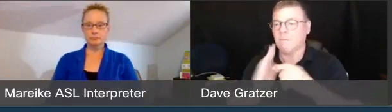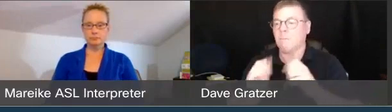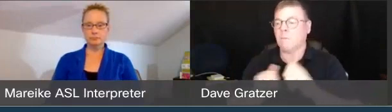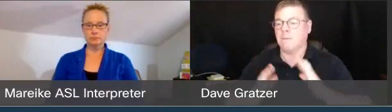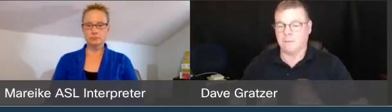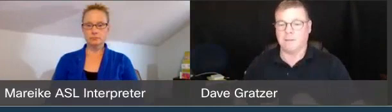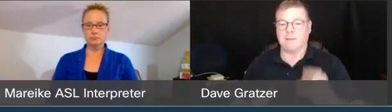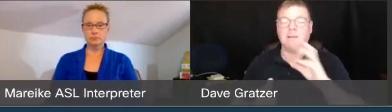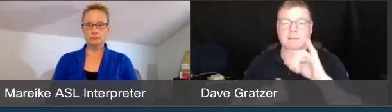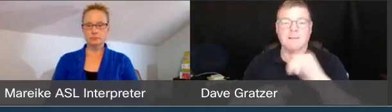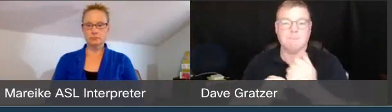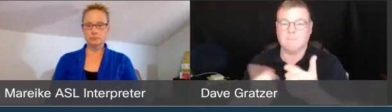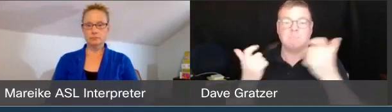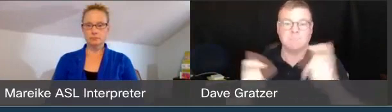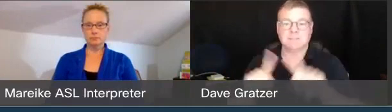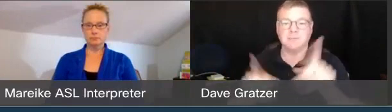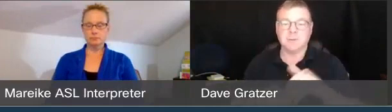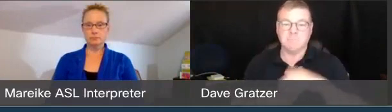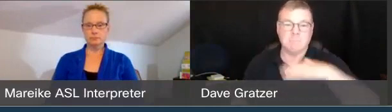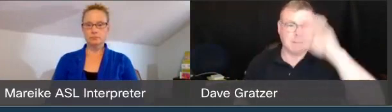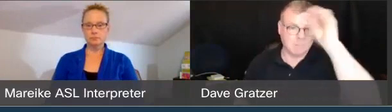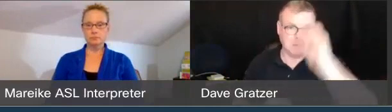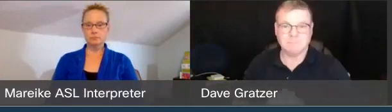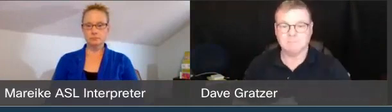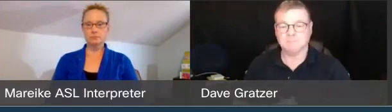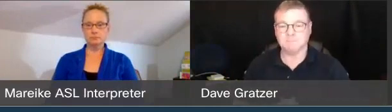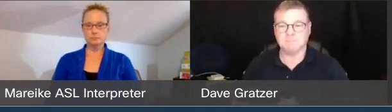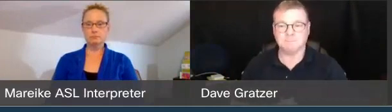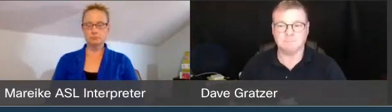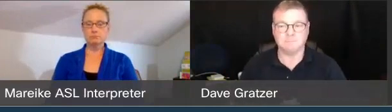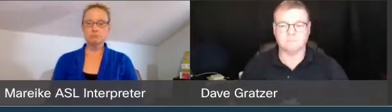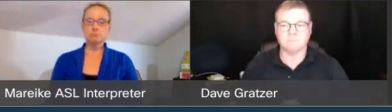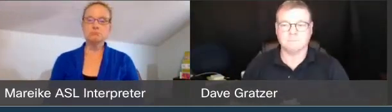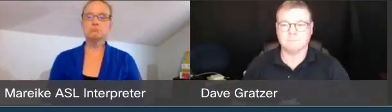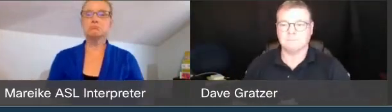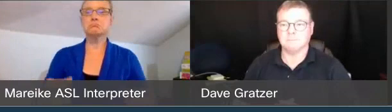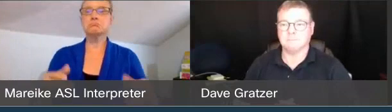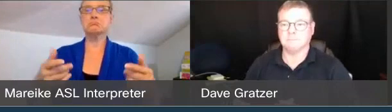that makes all the difference in my opinion. - And I have nothing to add to that.